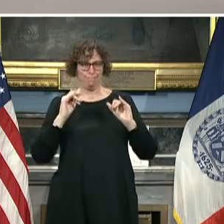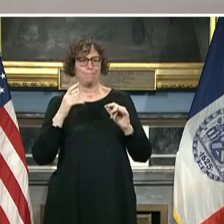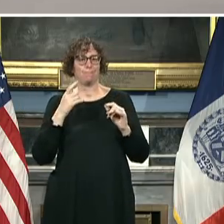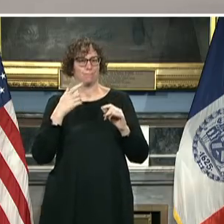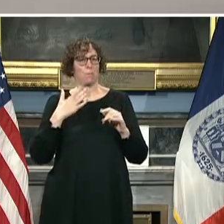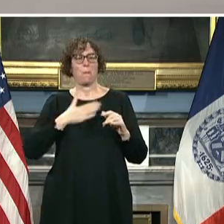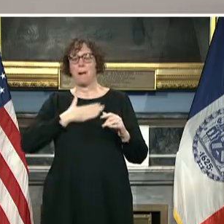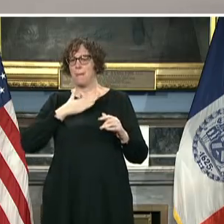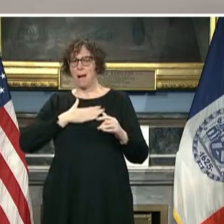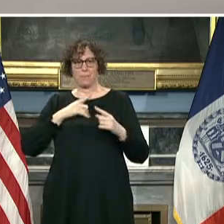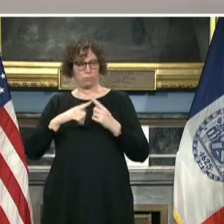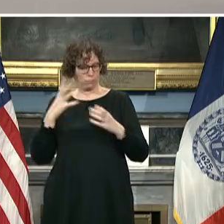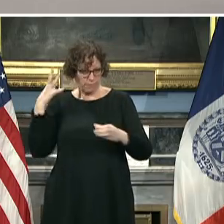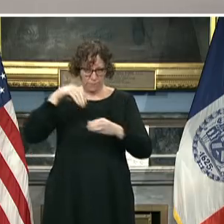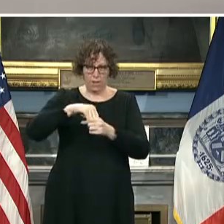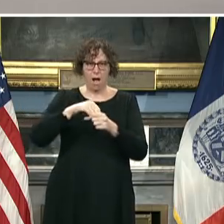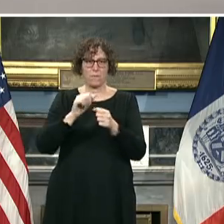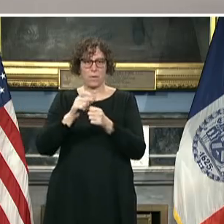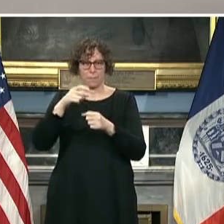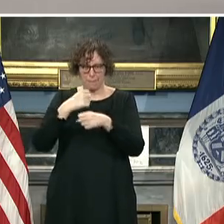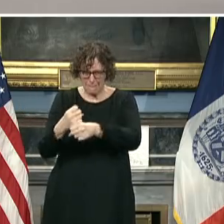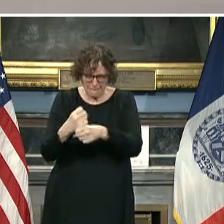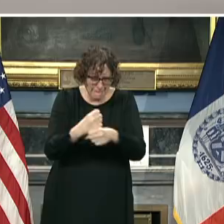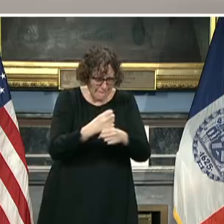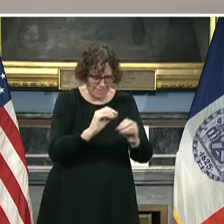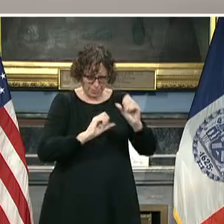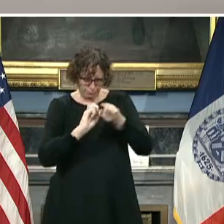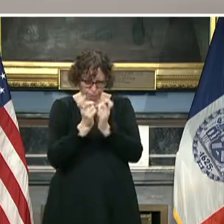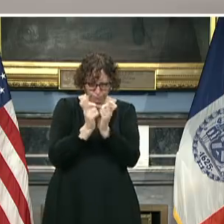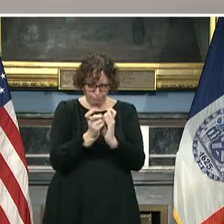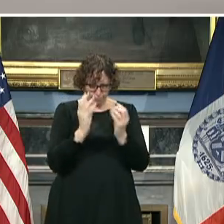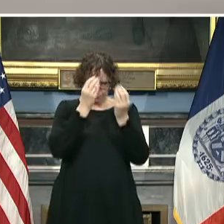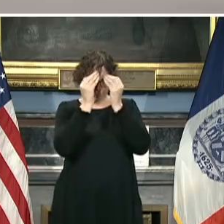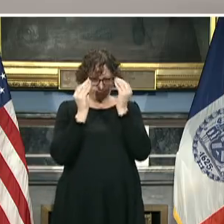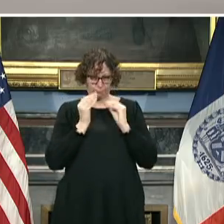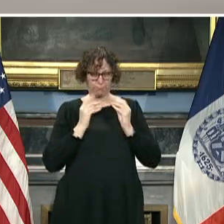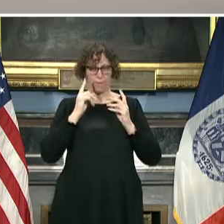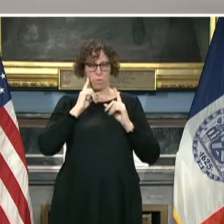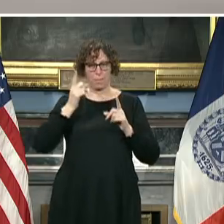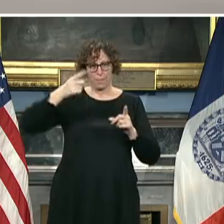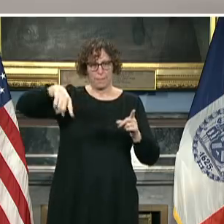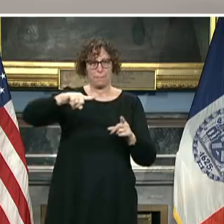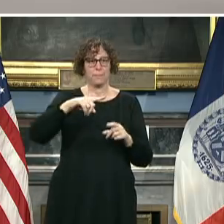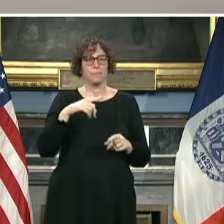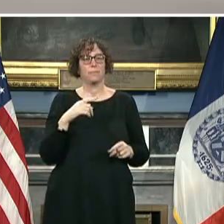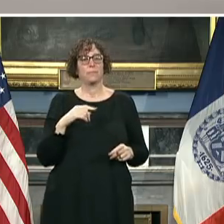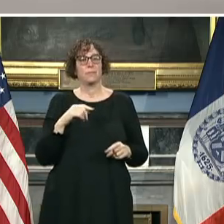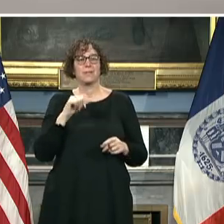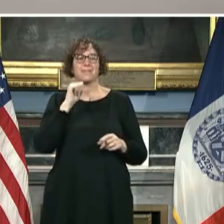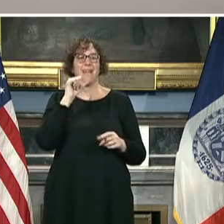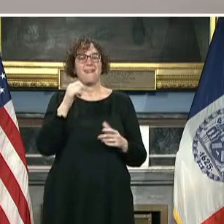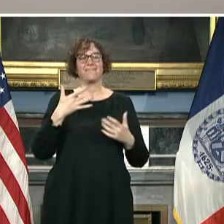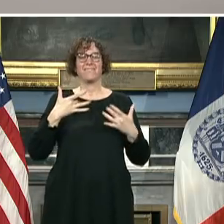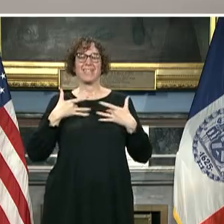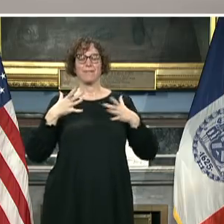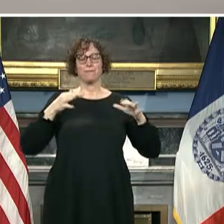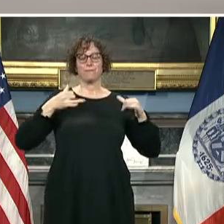AND FOR THE ODGO OF WHAT THE GOWNS CAN DO FOR PEOPLE. SO IT'S NOT EXACTLY FASHION,